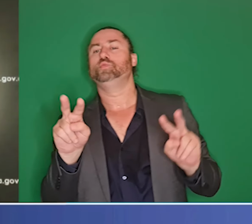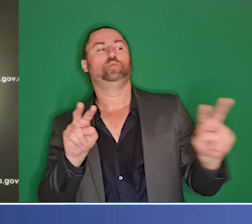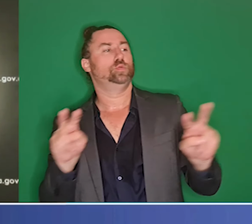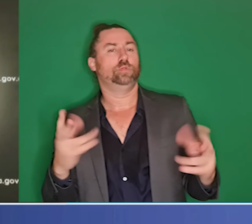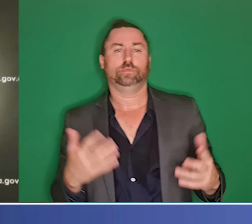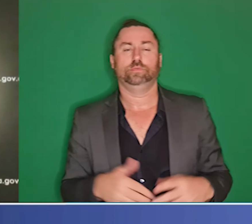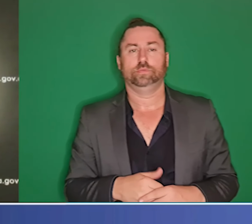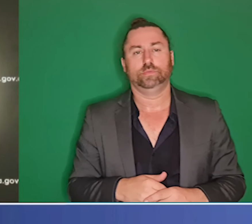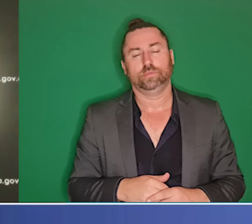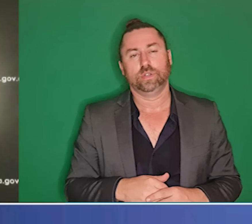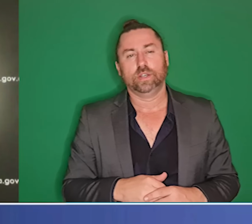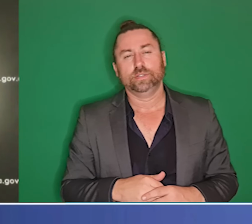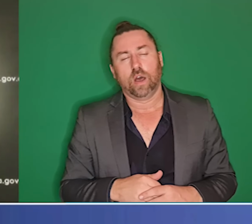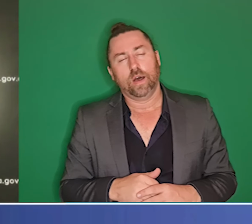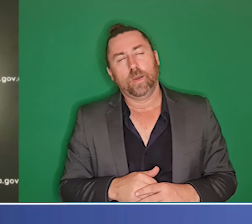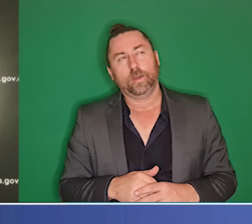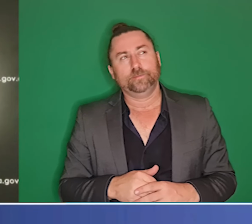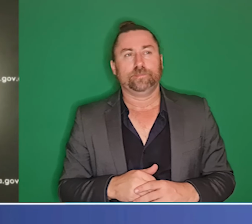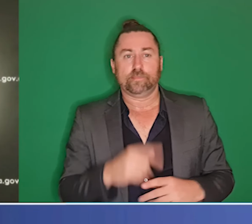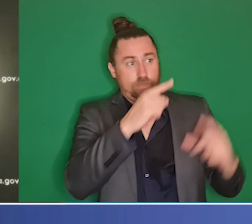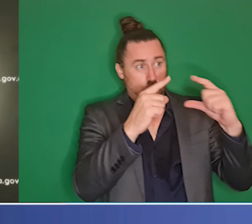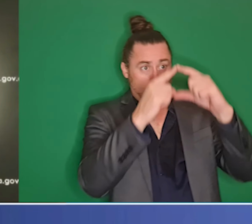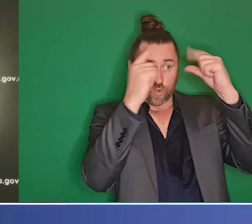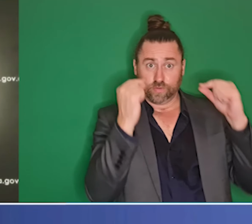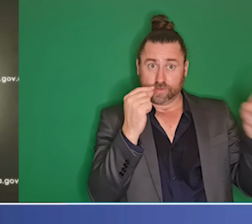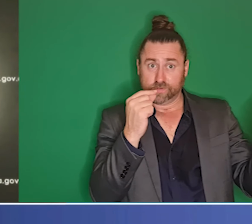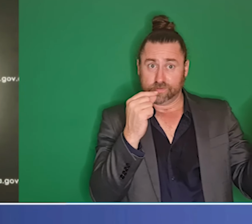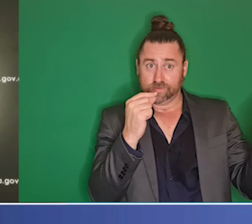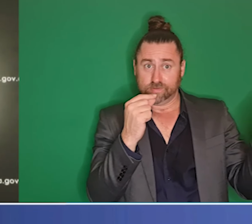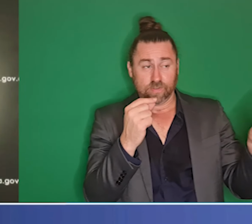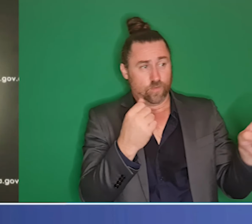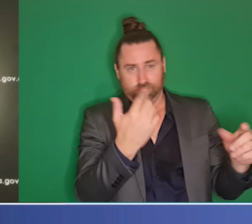the skillset of a nurse coming from a major private hospital,